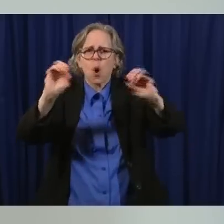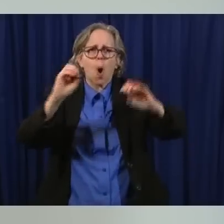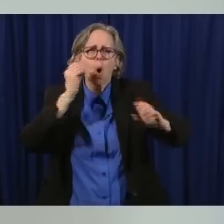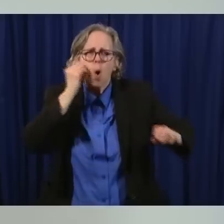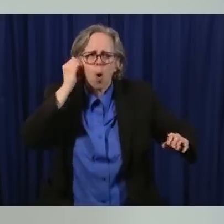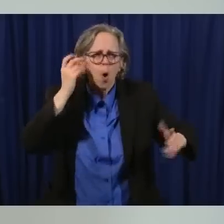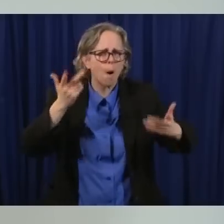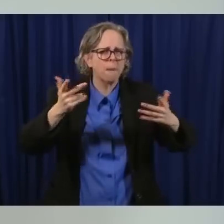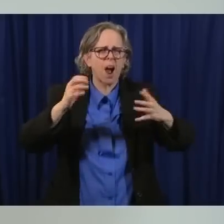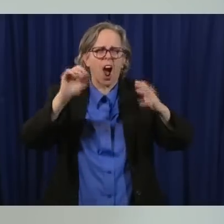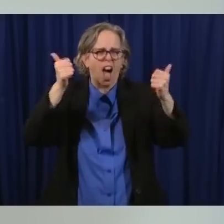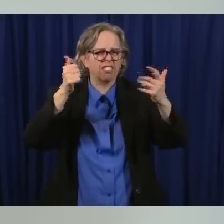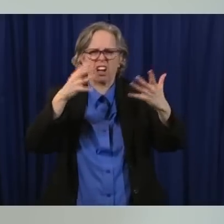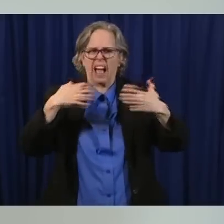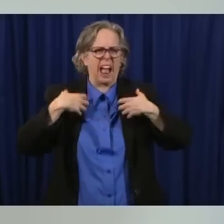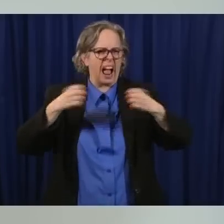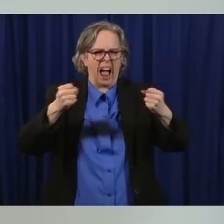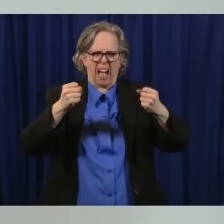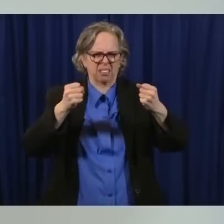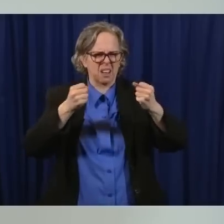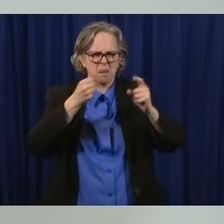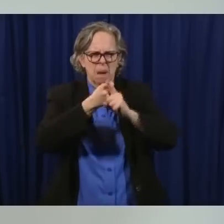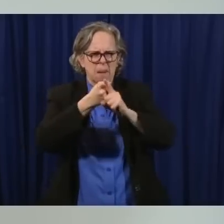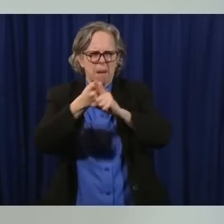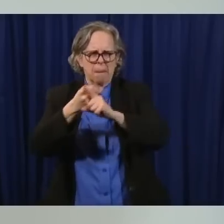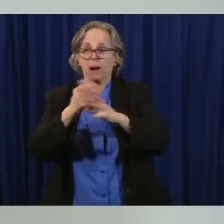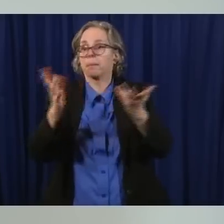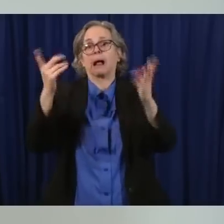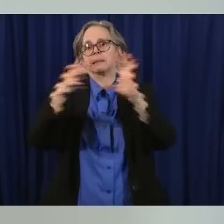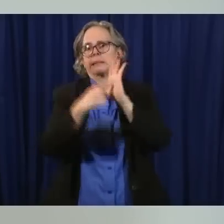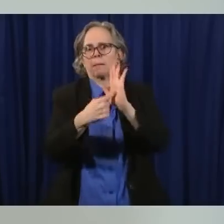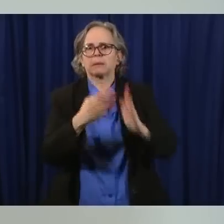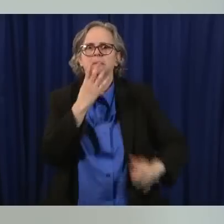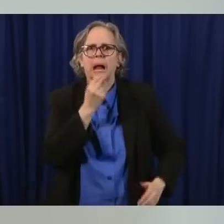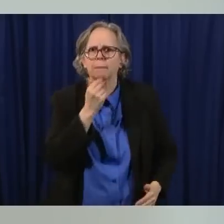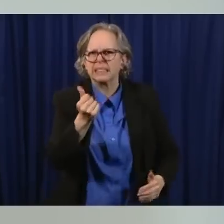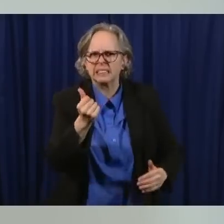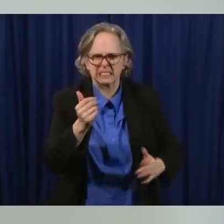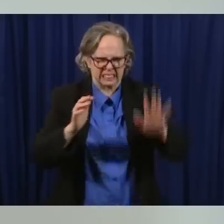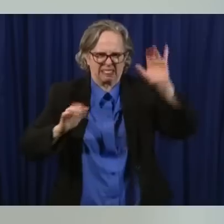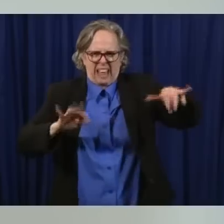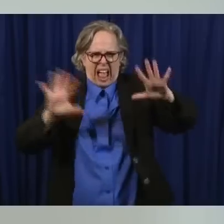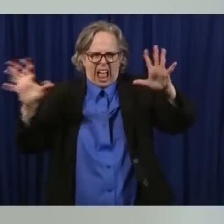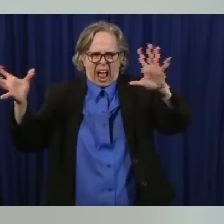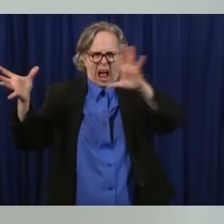VIOLENCE, DEPRESSION, HOMELESSNESS, AS WELL AS OTHER